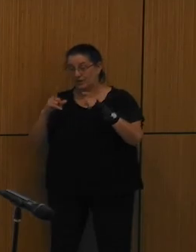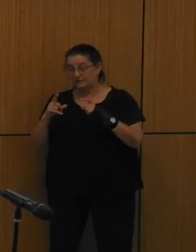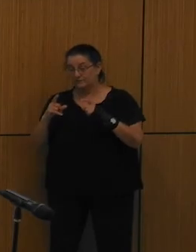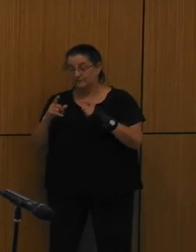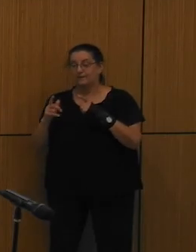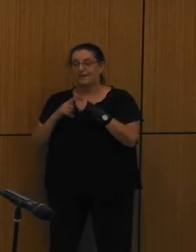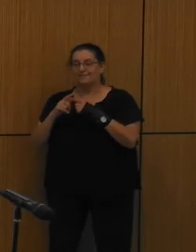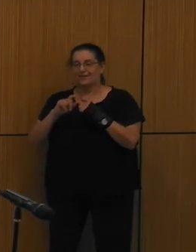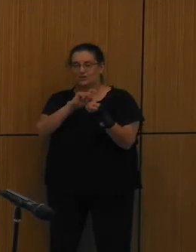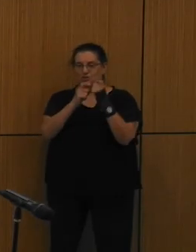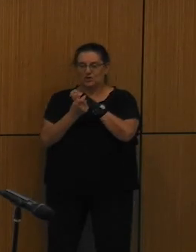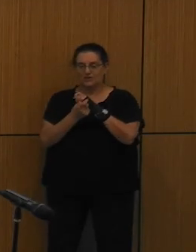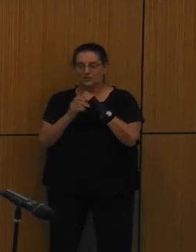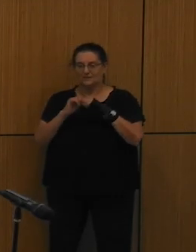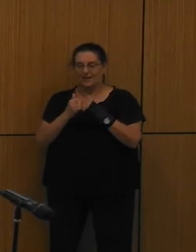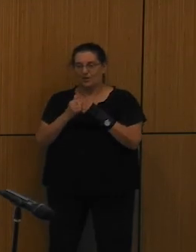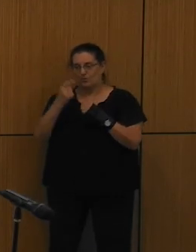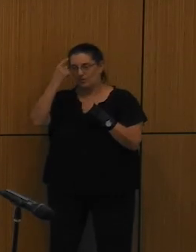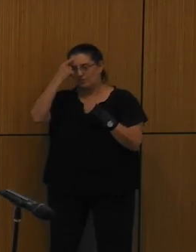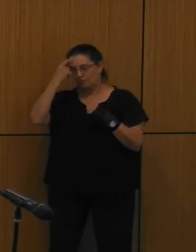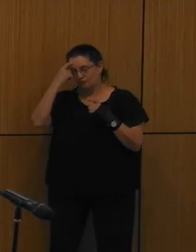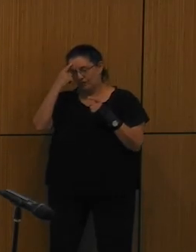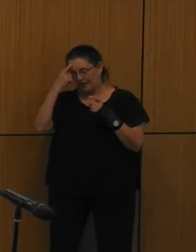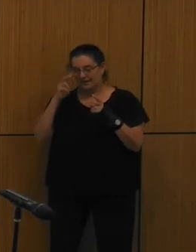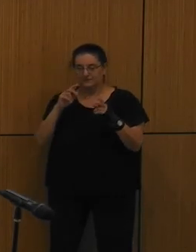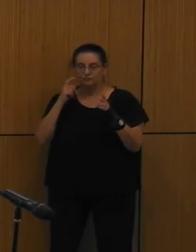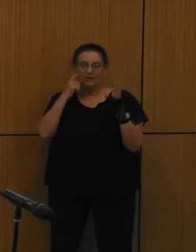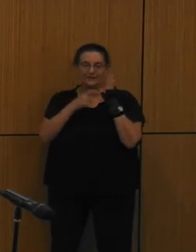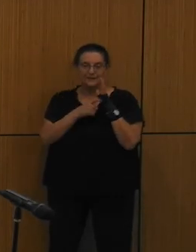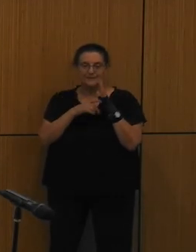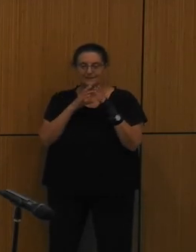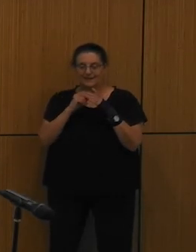A series of two dimensional images acquired very quickly on cycling through,